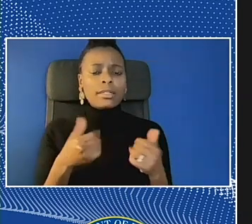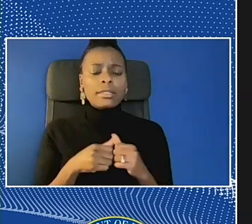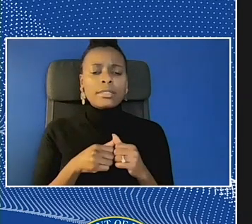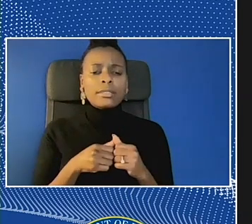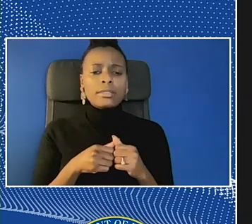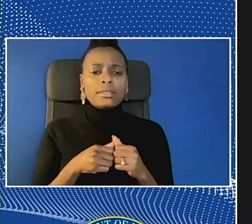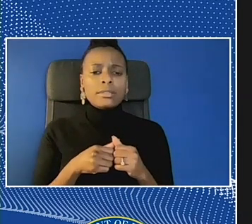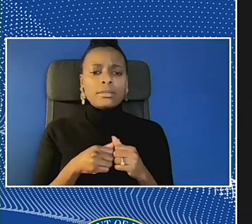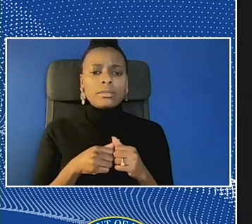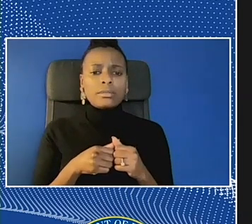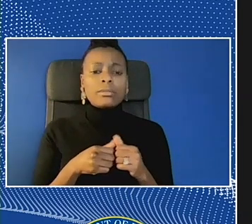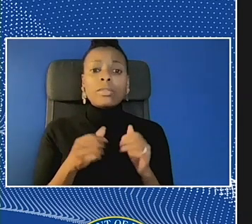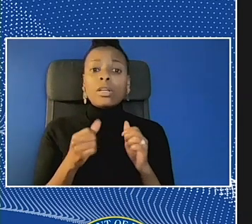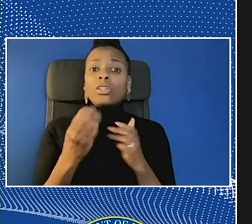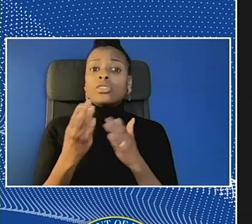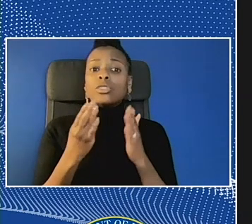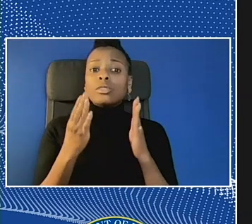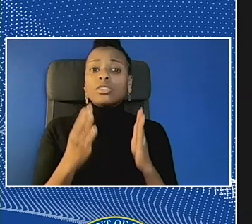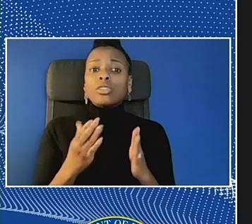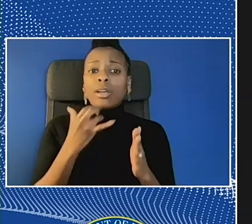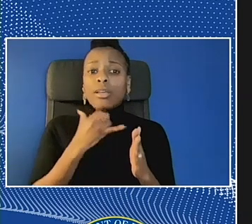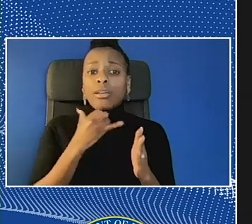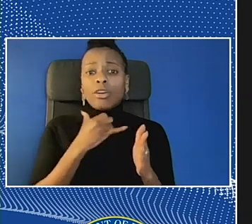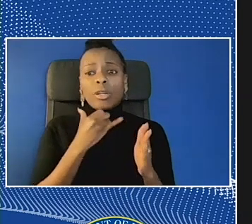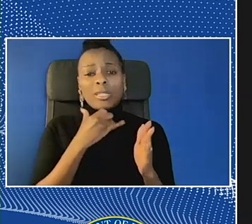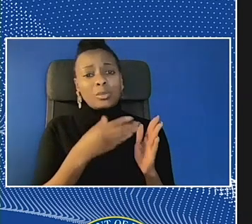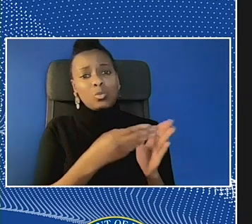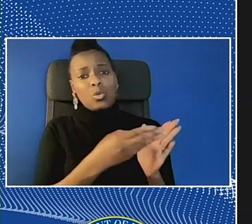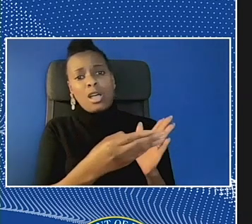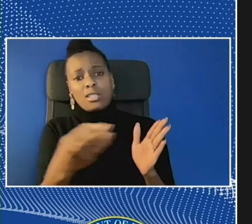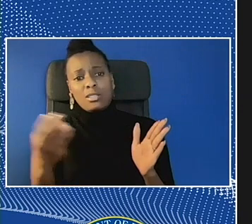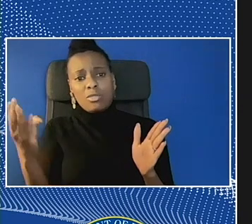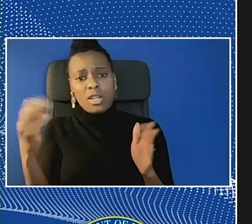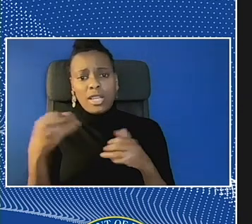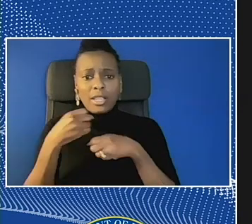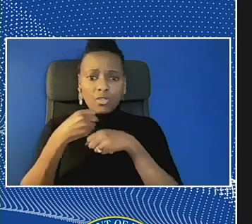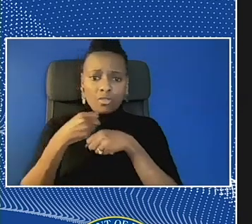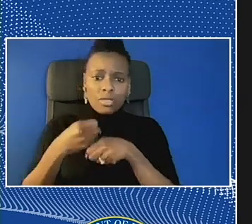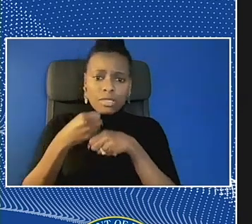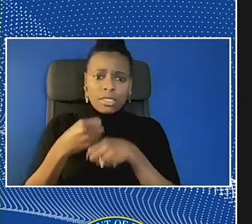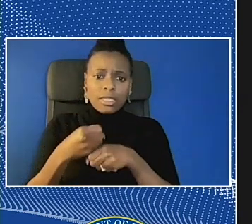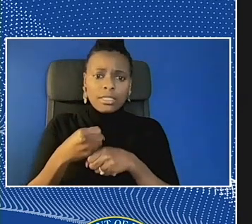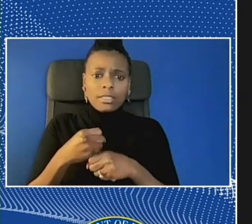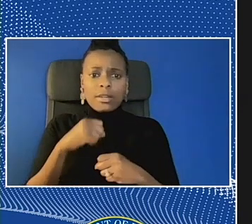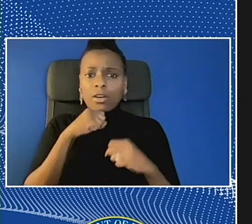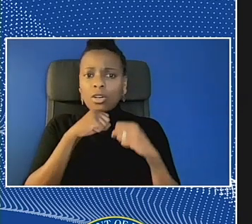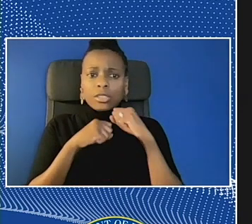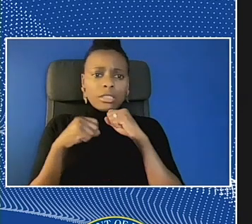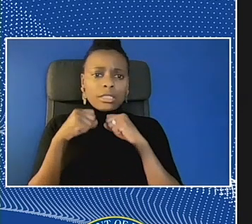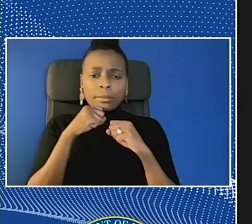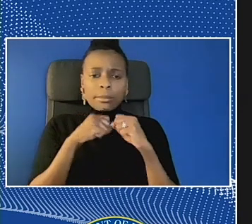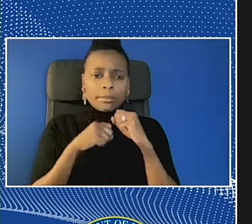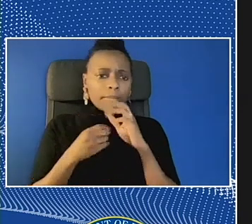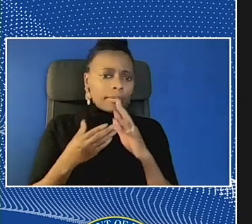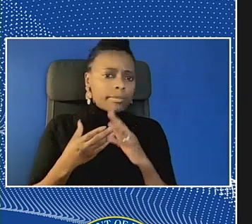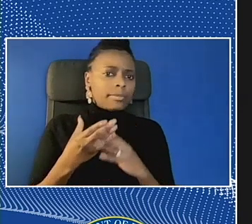error is in creating the hardship that they experience. Yesterday, a number of people who testified